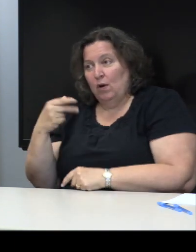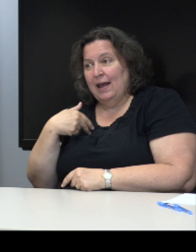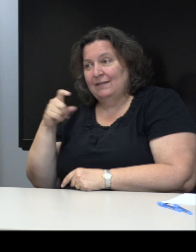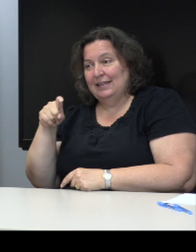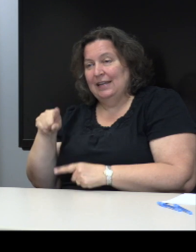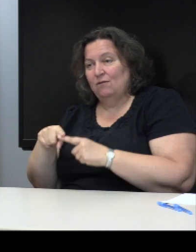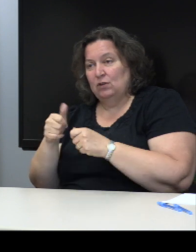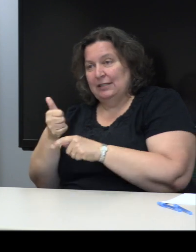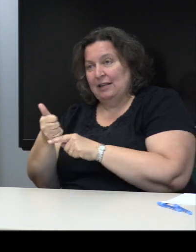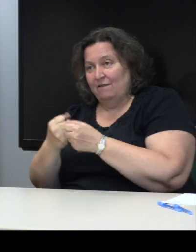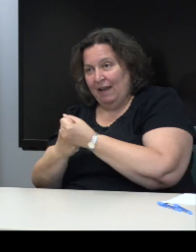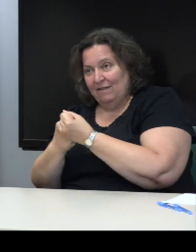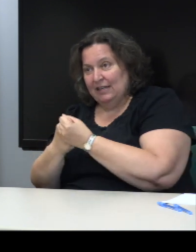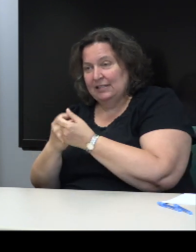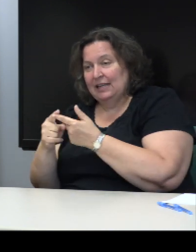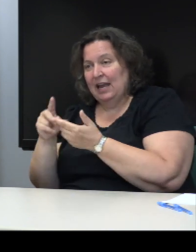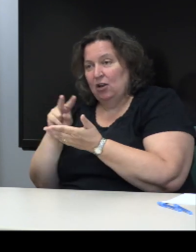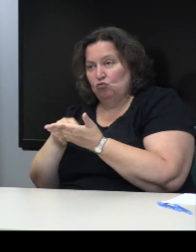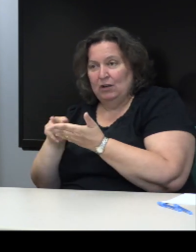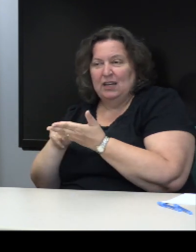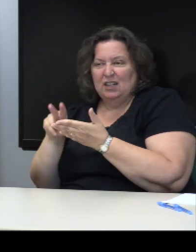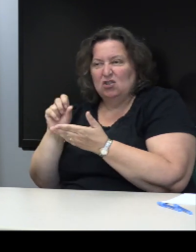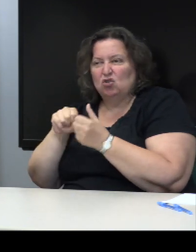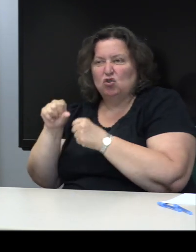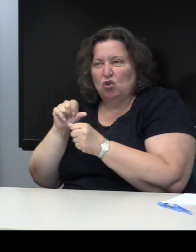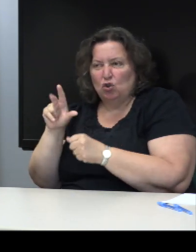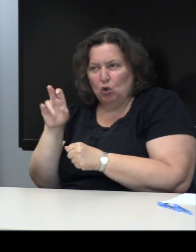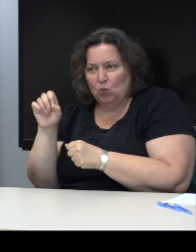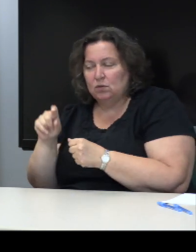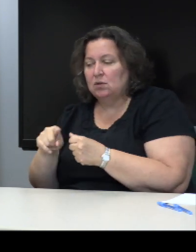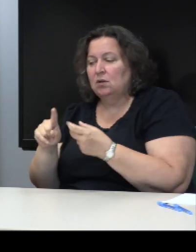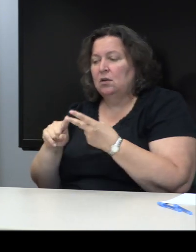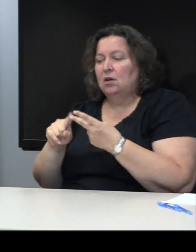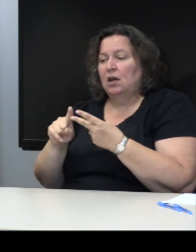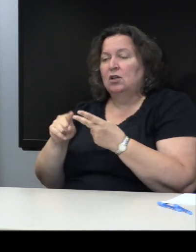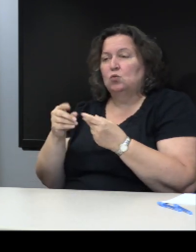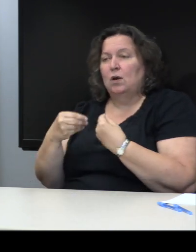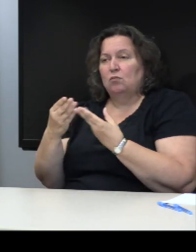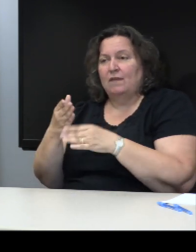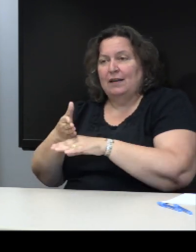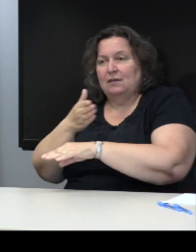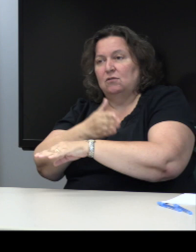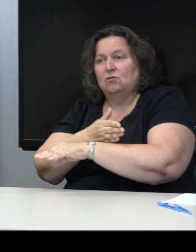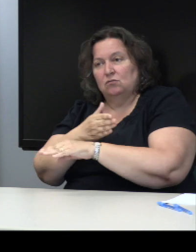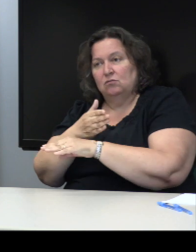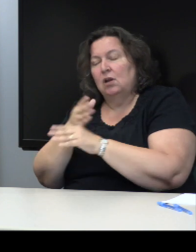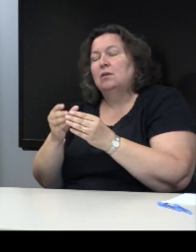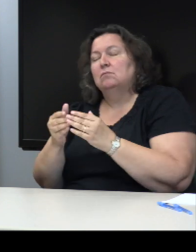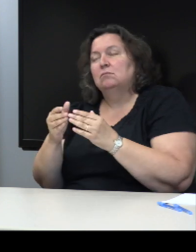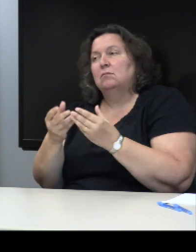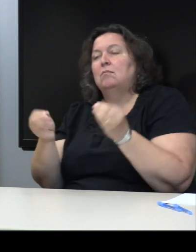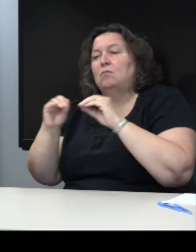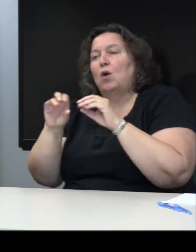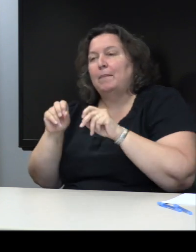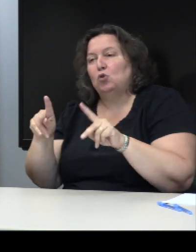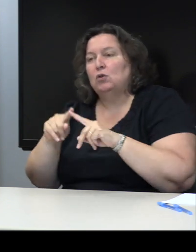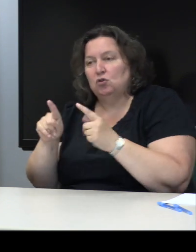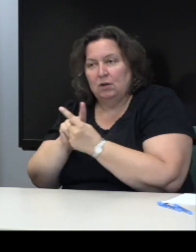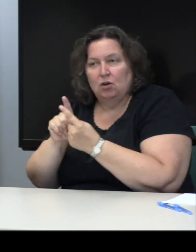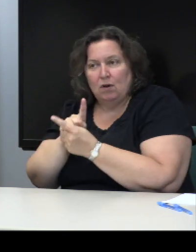and reading social cues, as well as increased opportunities to interact with deaf and hard of hearing peers and adults